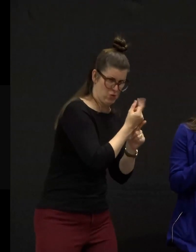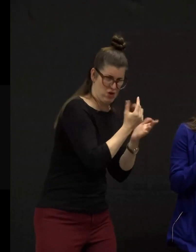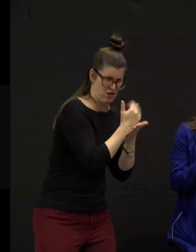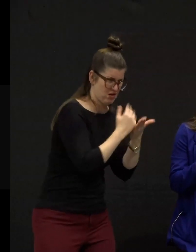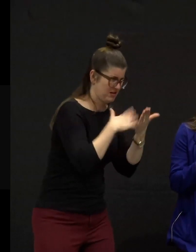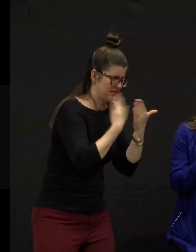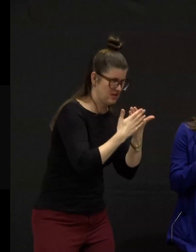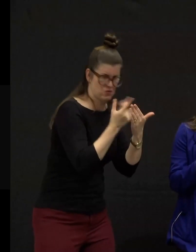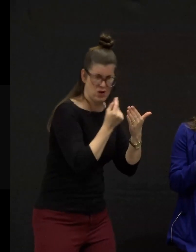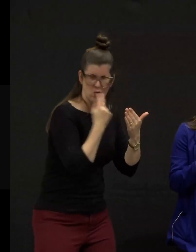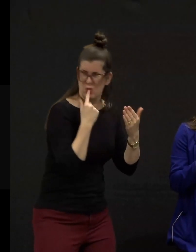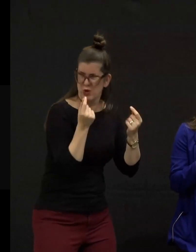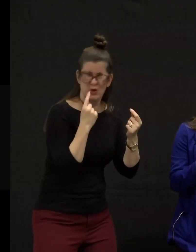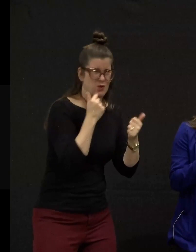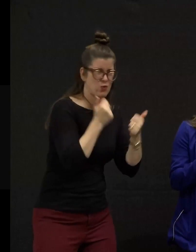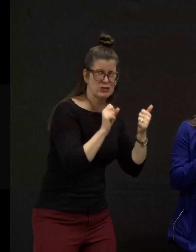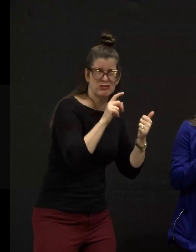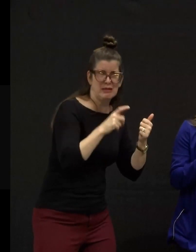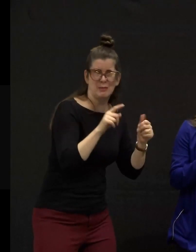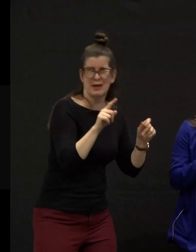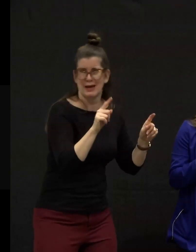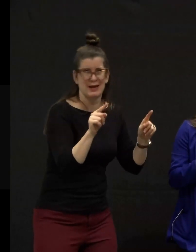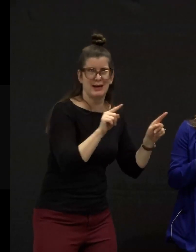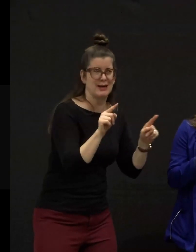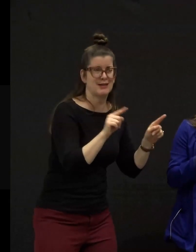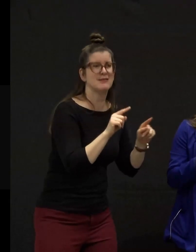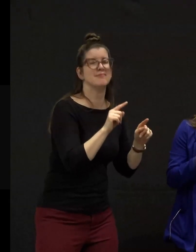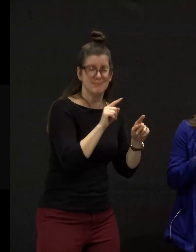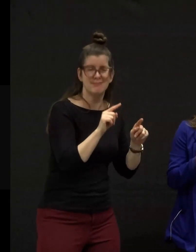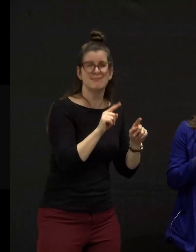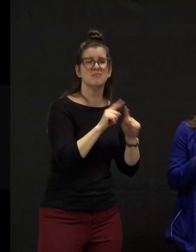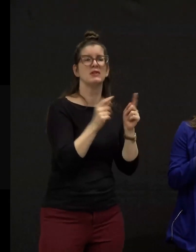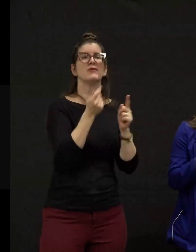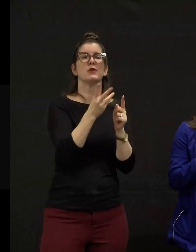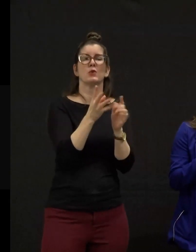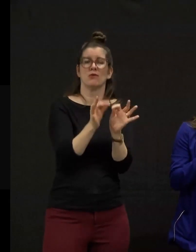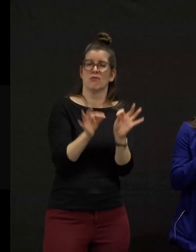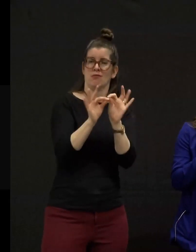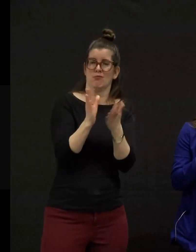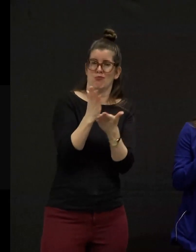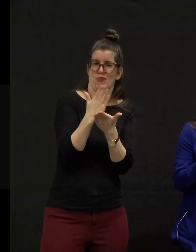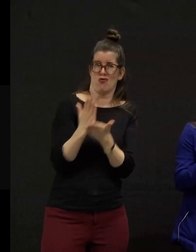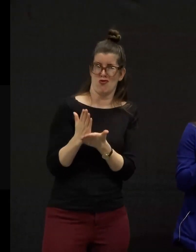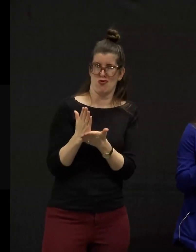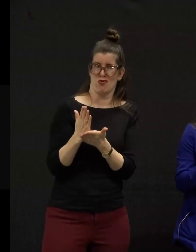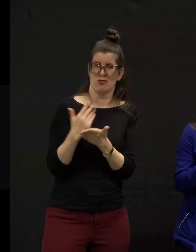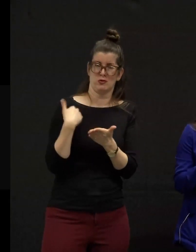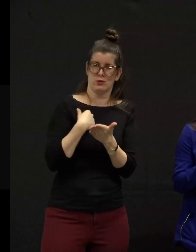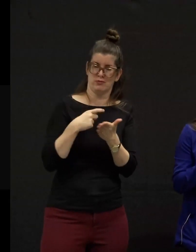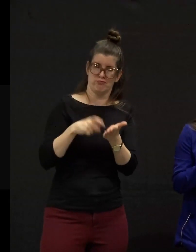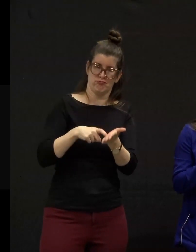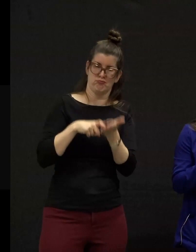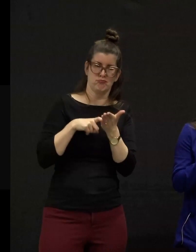What are we doing? What type are we in? But there are a few essential parts that we have to have at all times